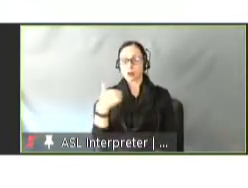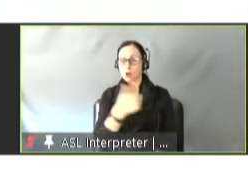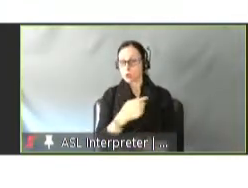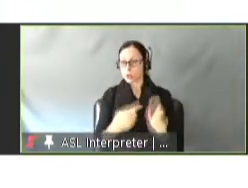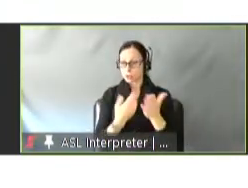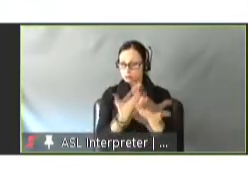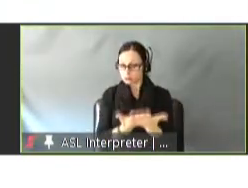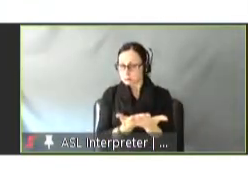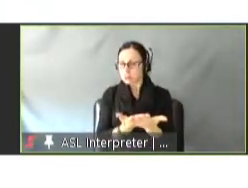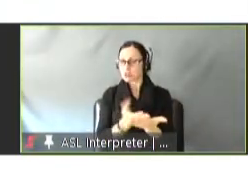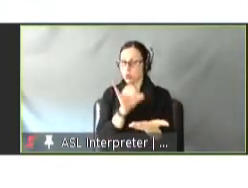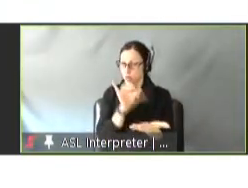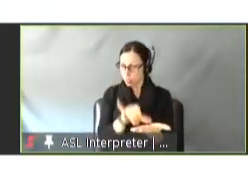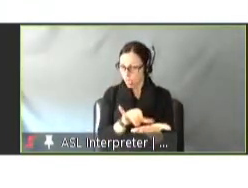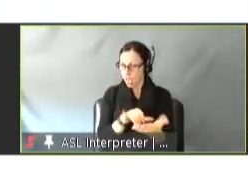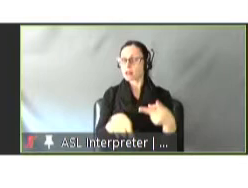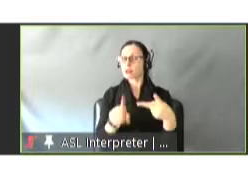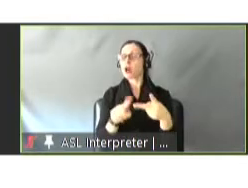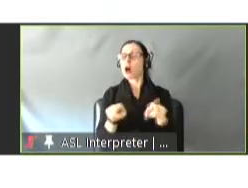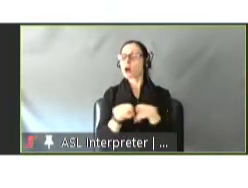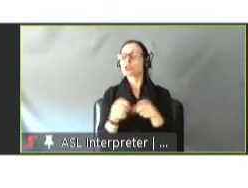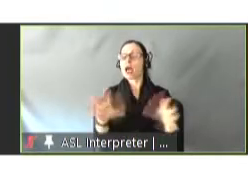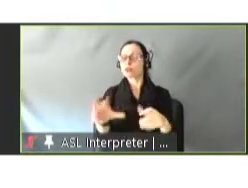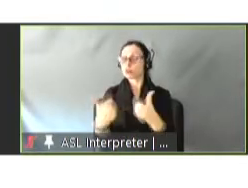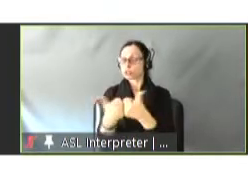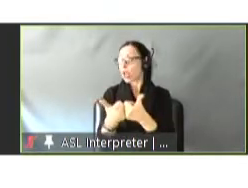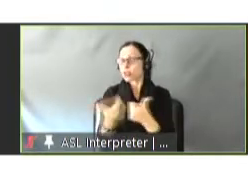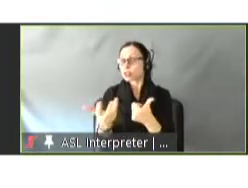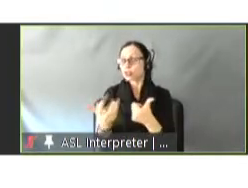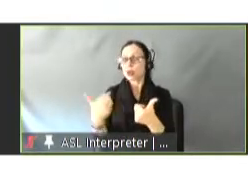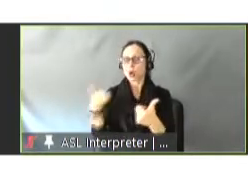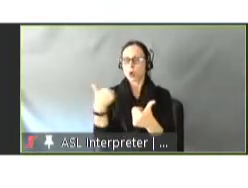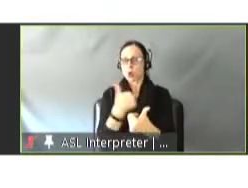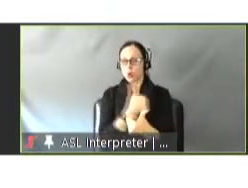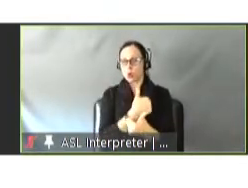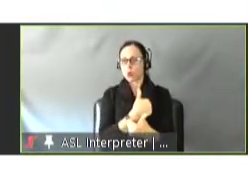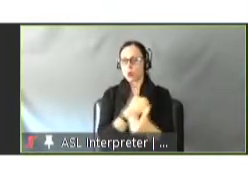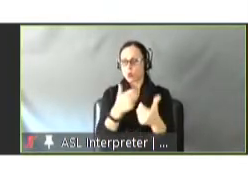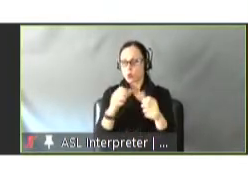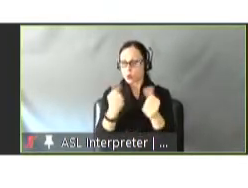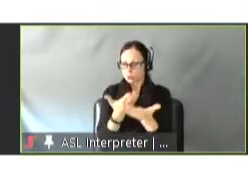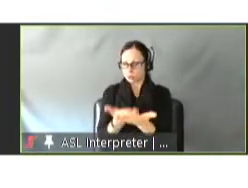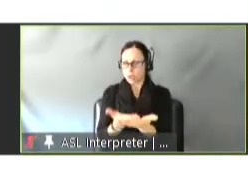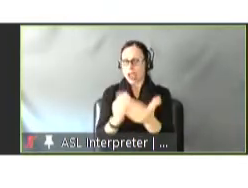but we will -- after the challenge how that might be shown with anamnestic responses.